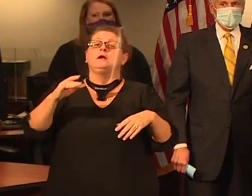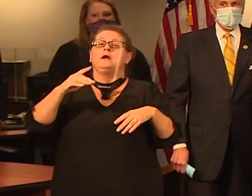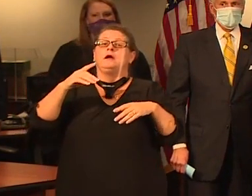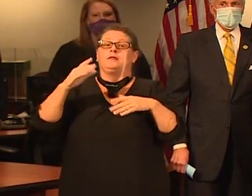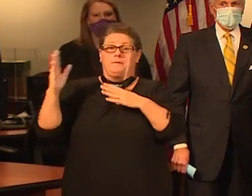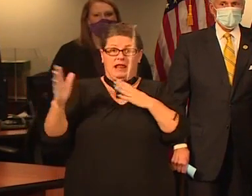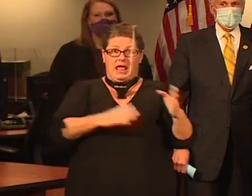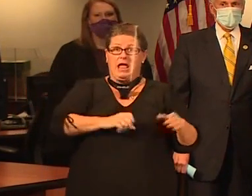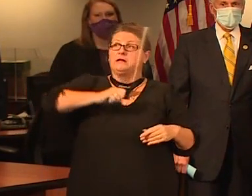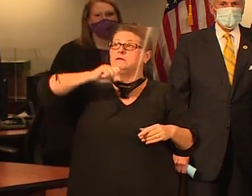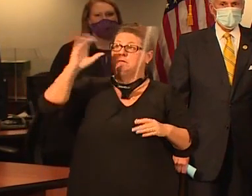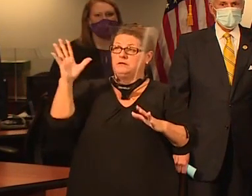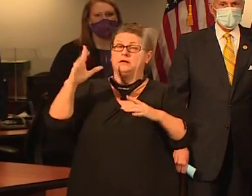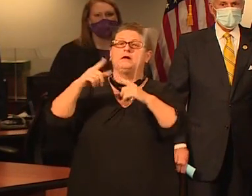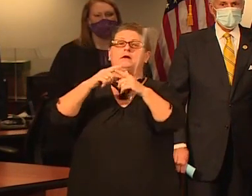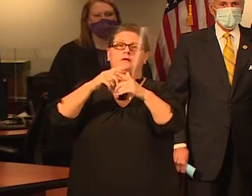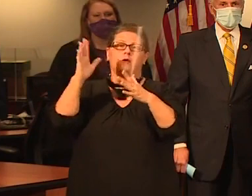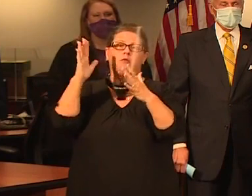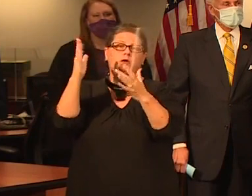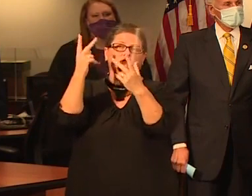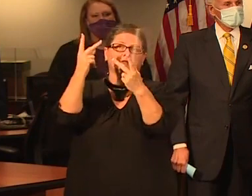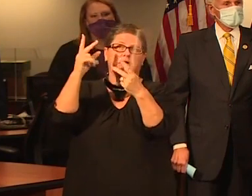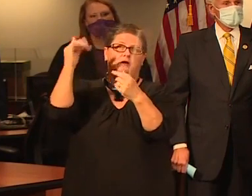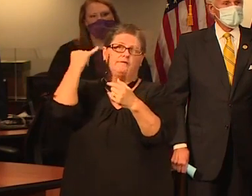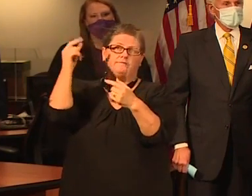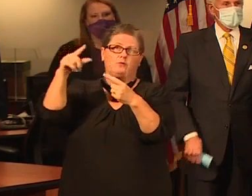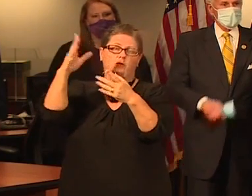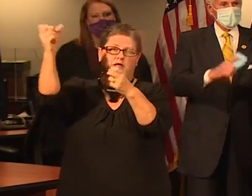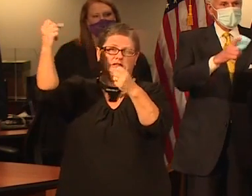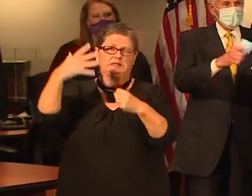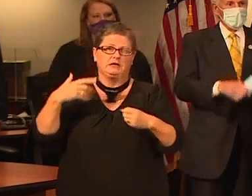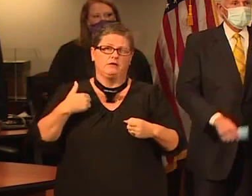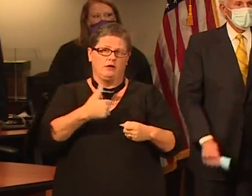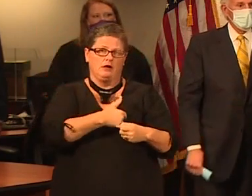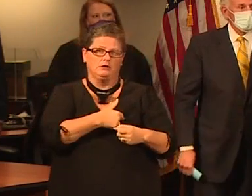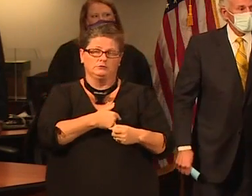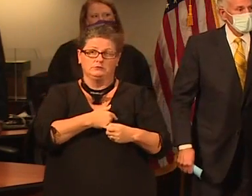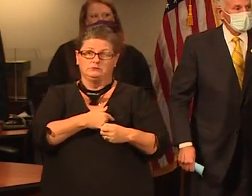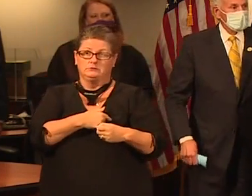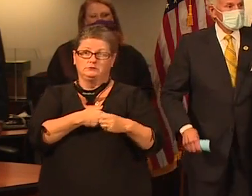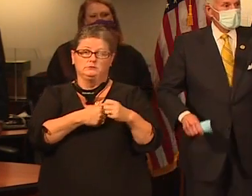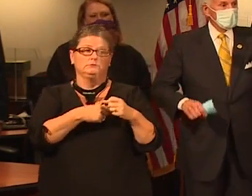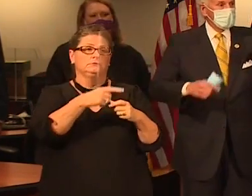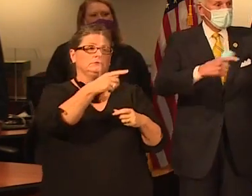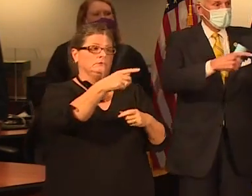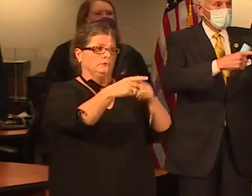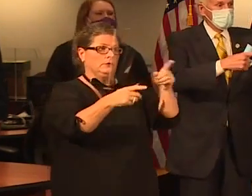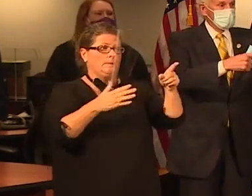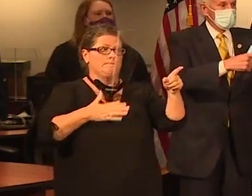SO, YES. TO ANSWER YOUR QUESTION, HE WILL BE WORKING WITH CDC ON THE VACCINATION PLAN AND INVOLVED.